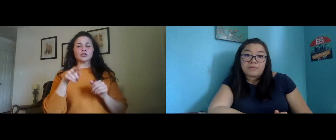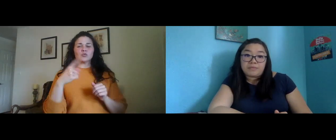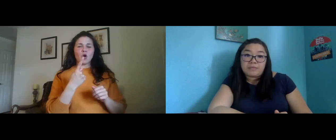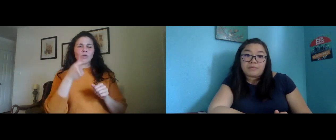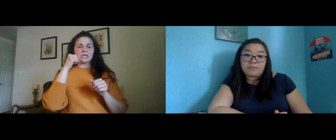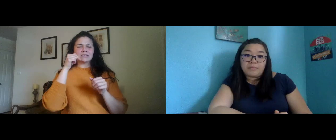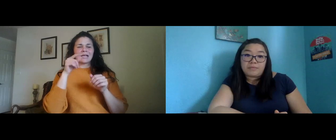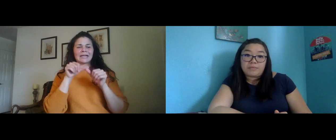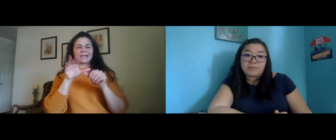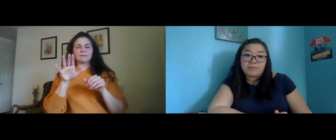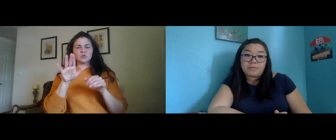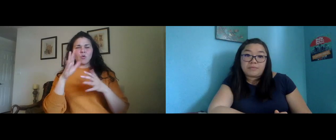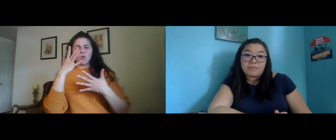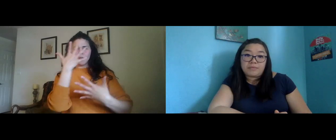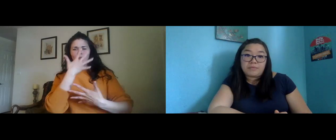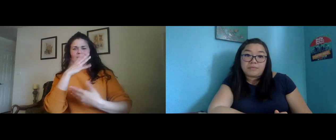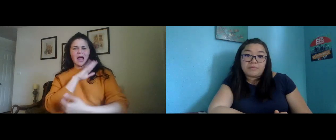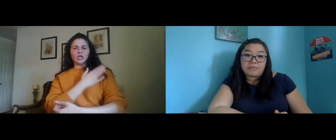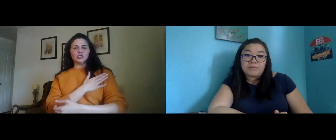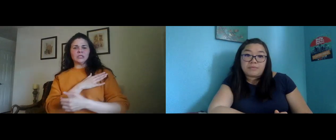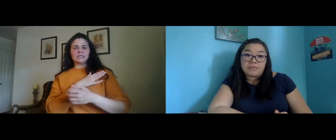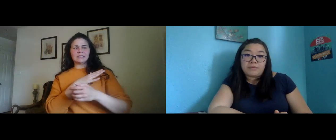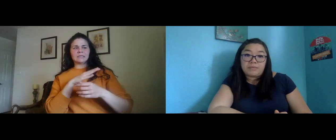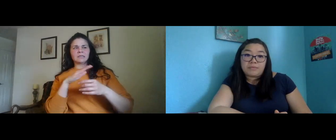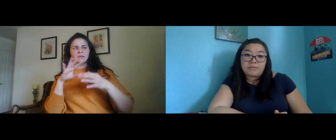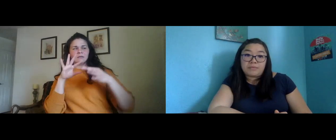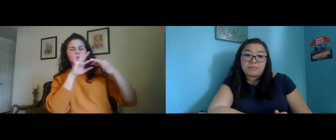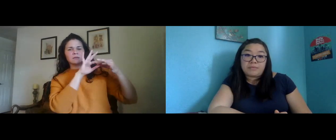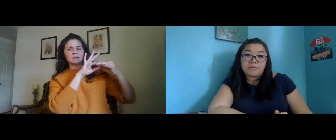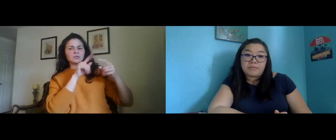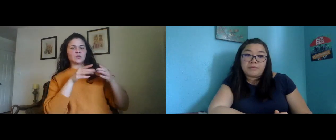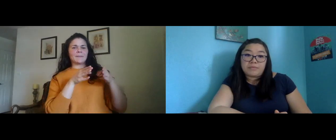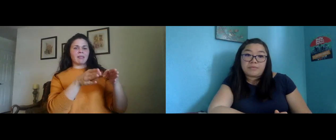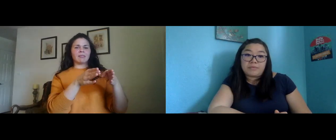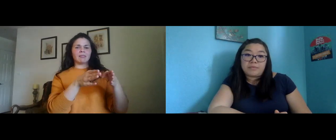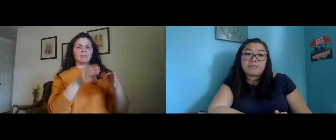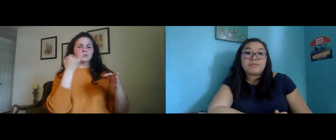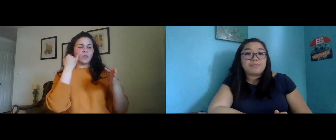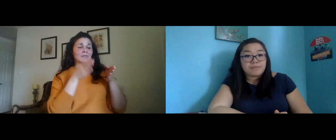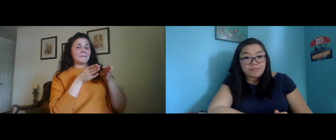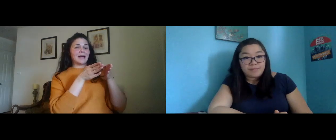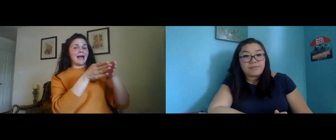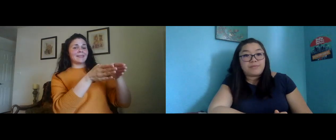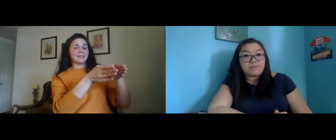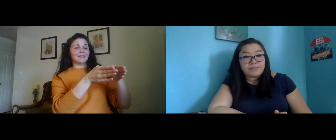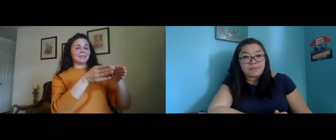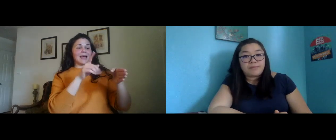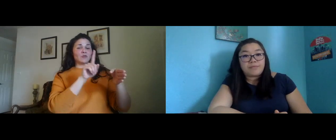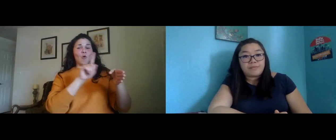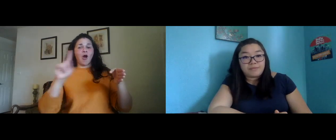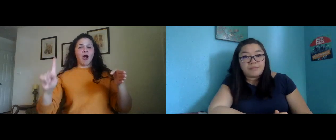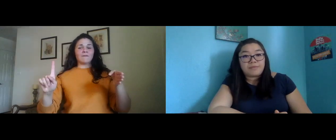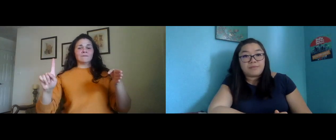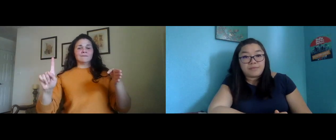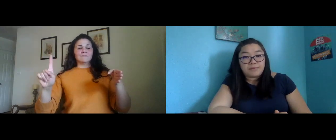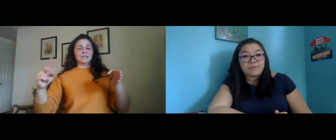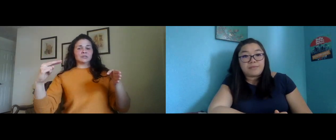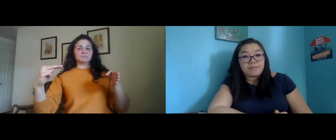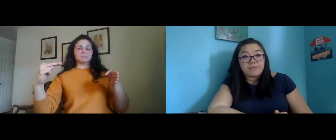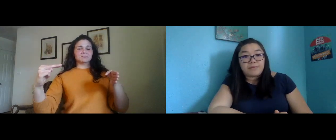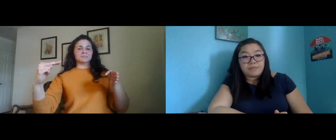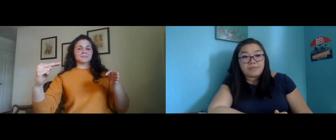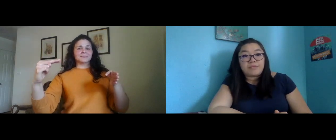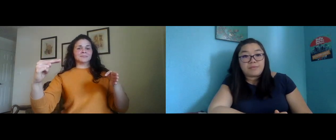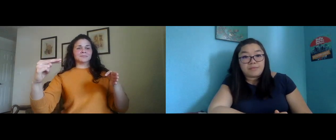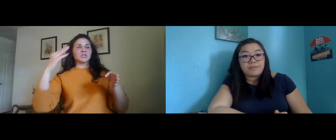If you always keep your energy connected to your path and keep it in sight,